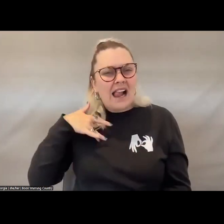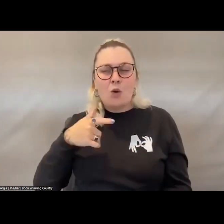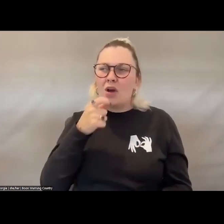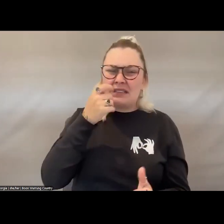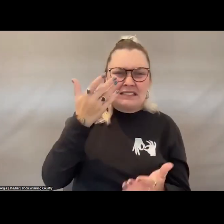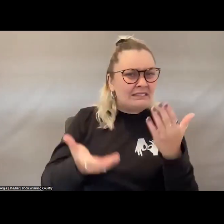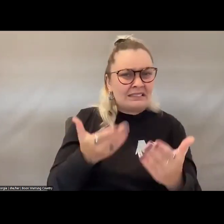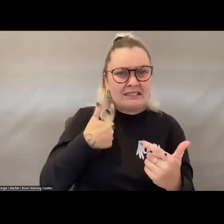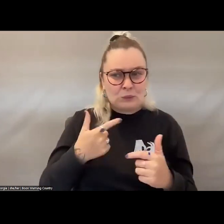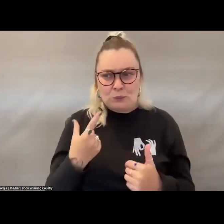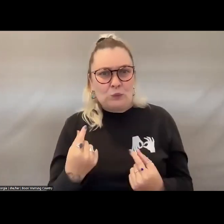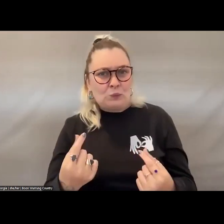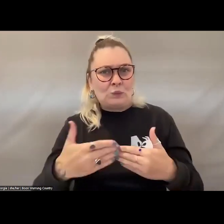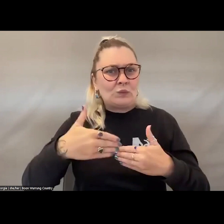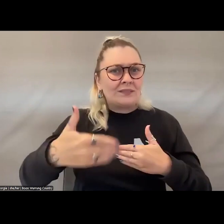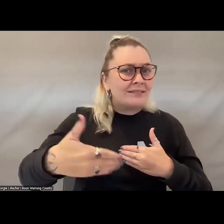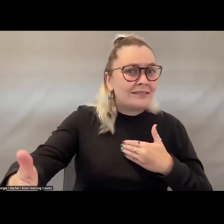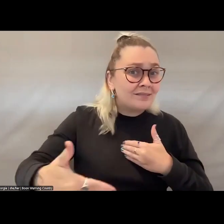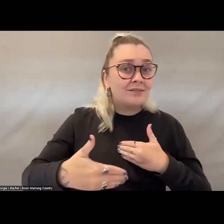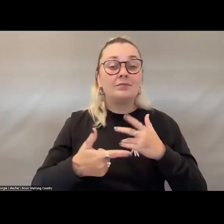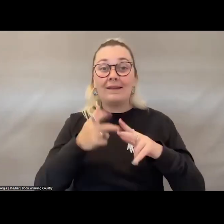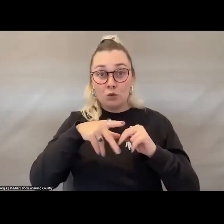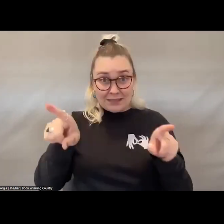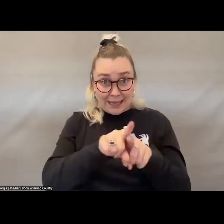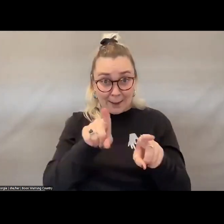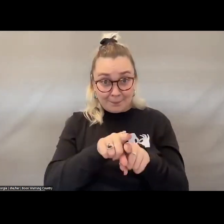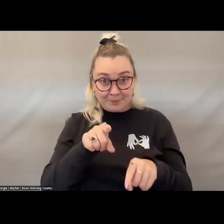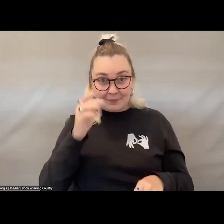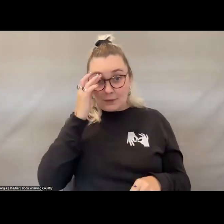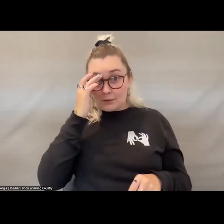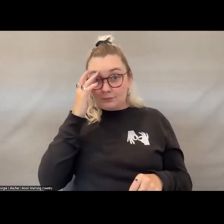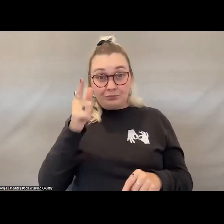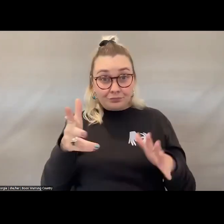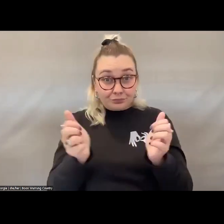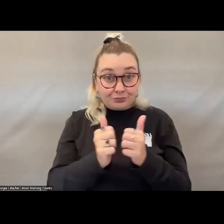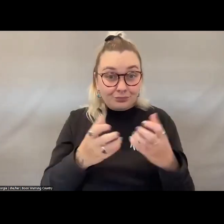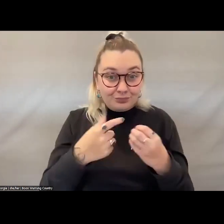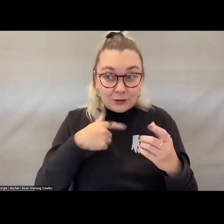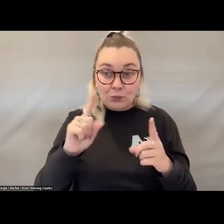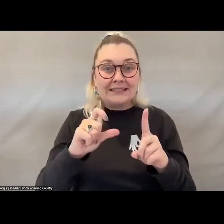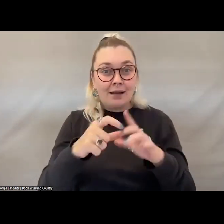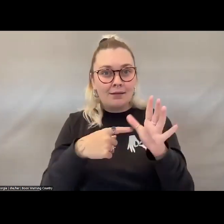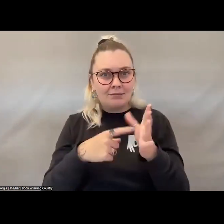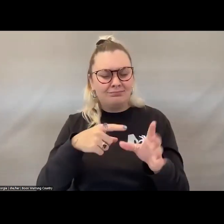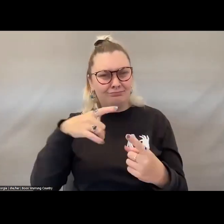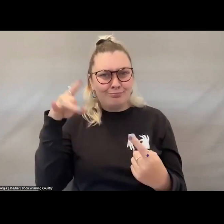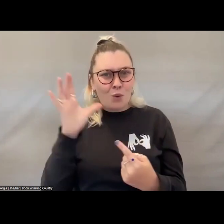the next step is. If you are on the same and agree with me and think daily can help shape